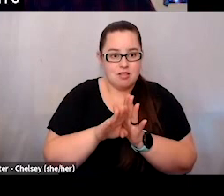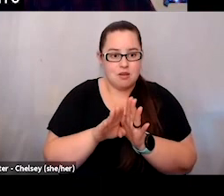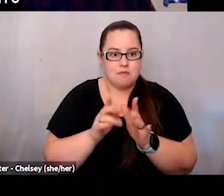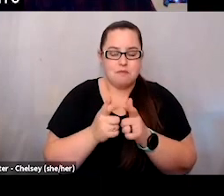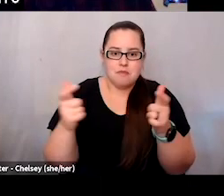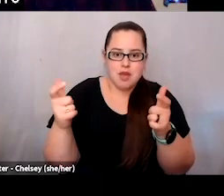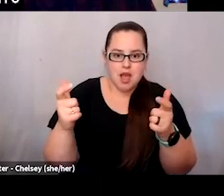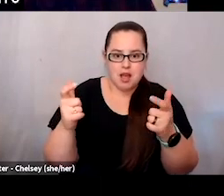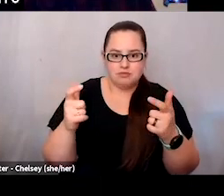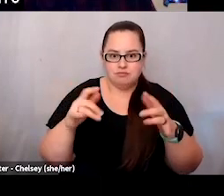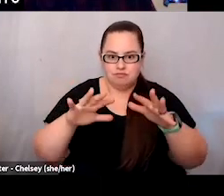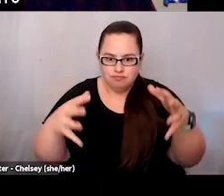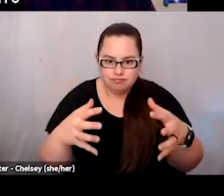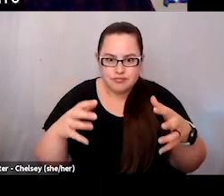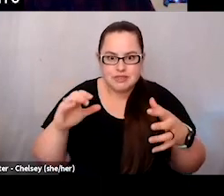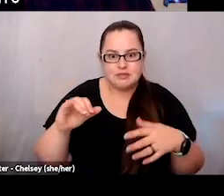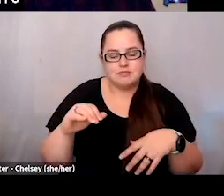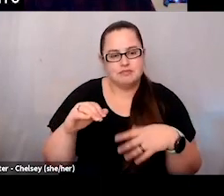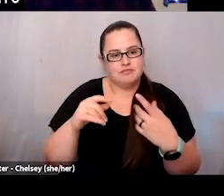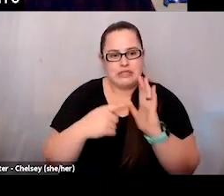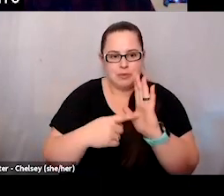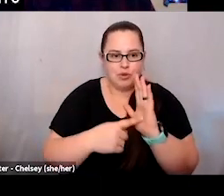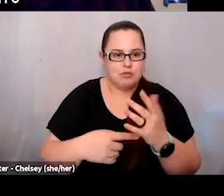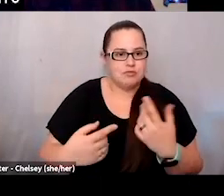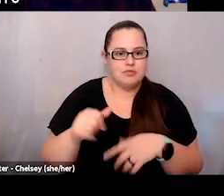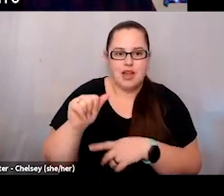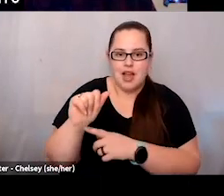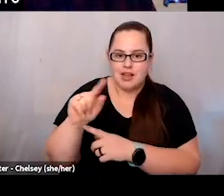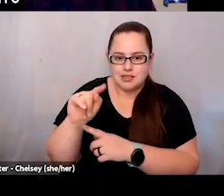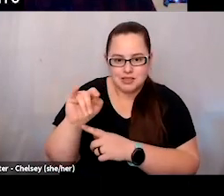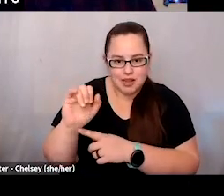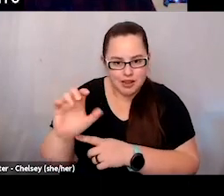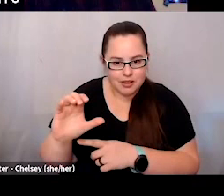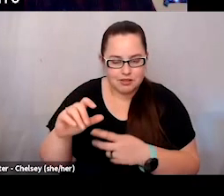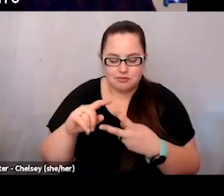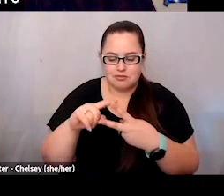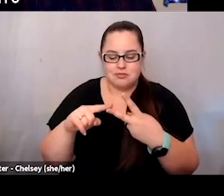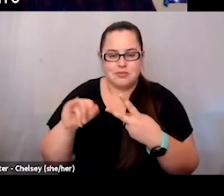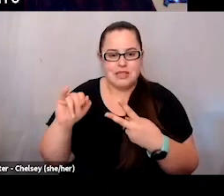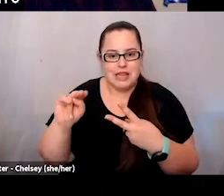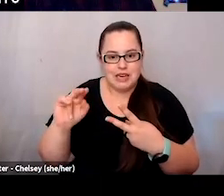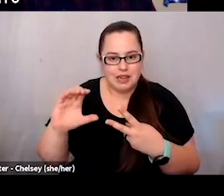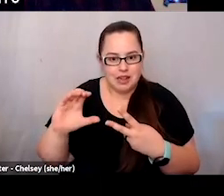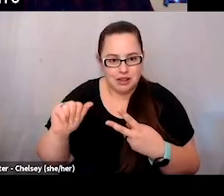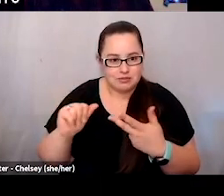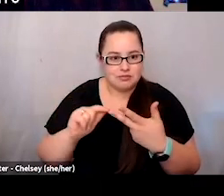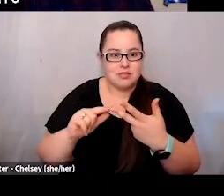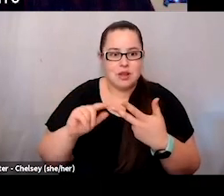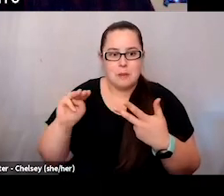Incas, the Aztecs, and the Mayans and the Olmecs. You know, I don't tend to prop these